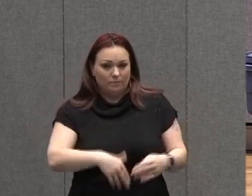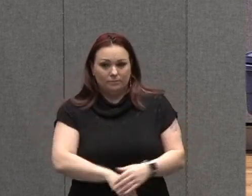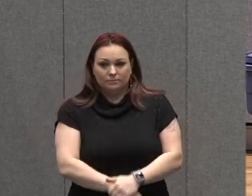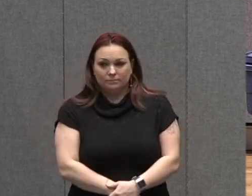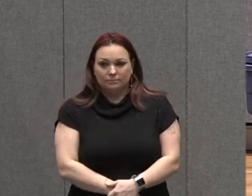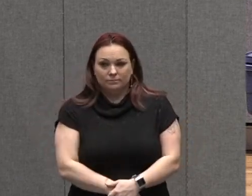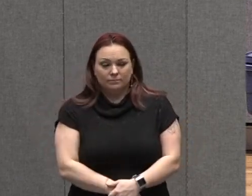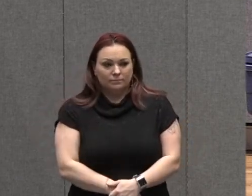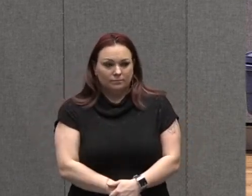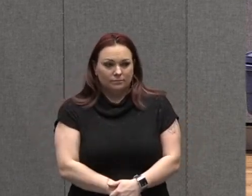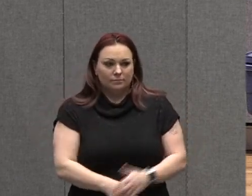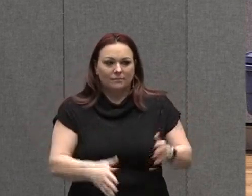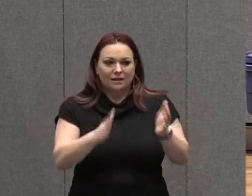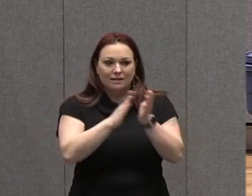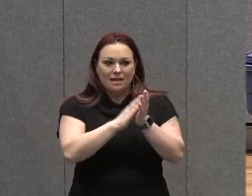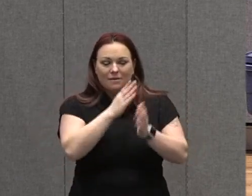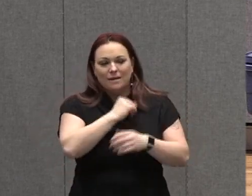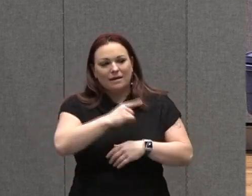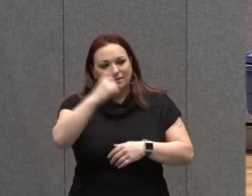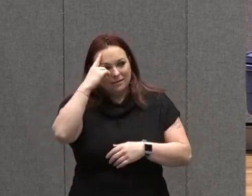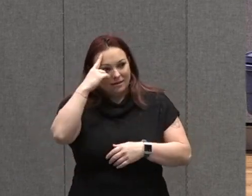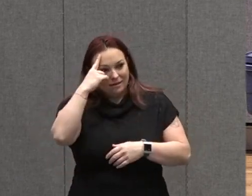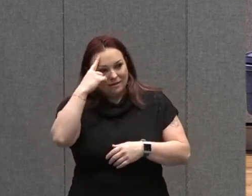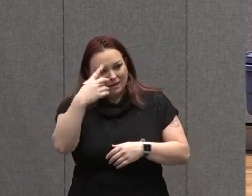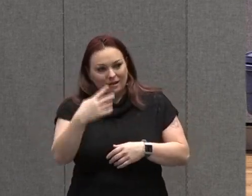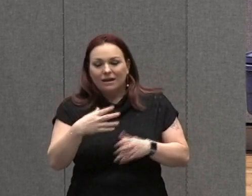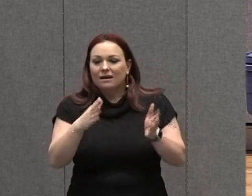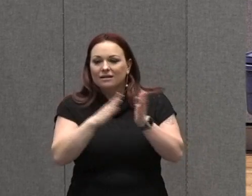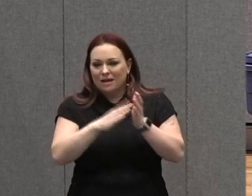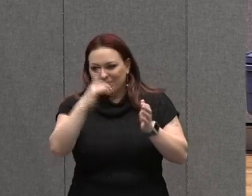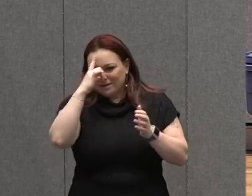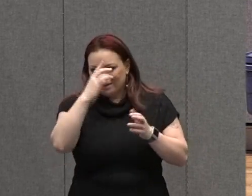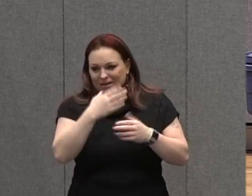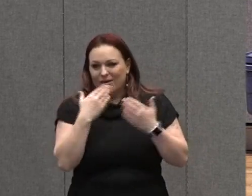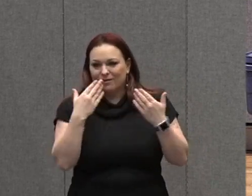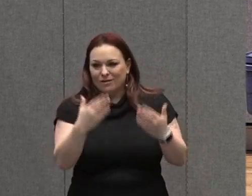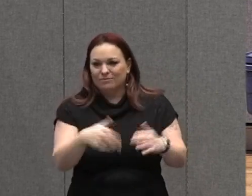Oh, we're gonna clap and think it sorry. Clap and think it, here you go.